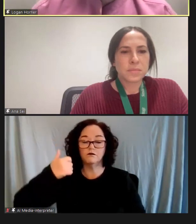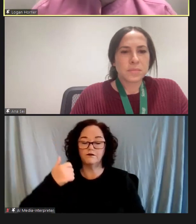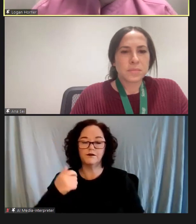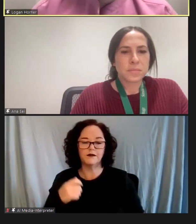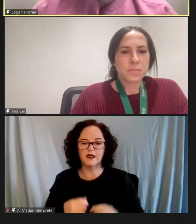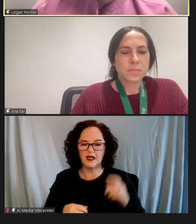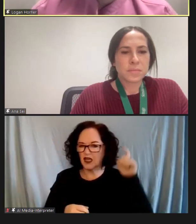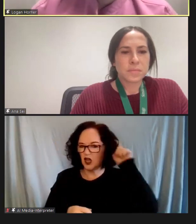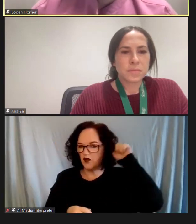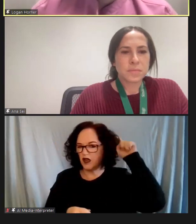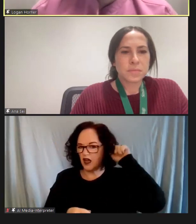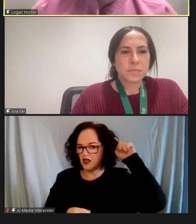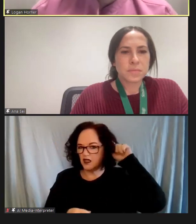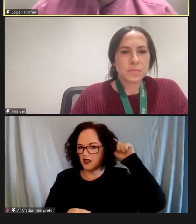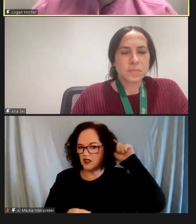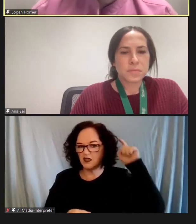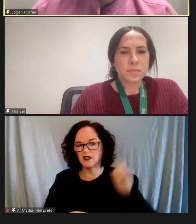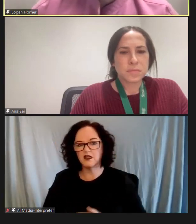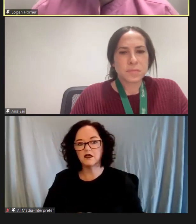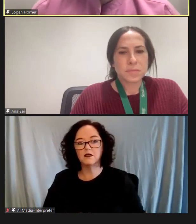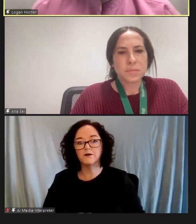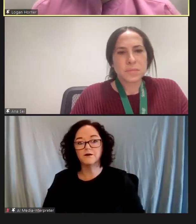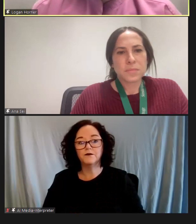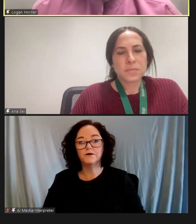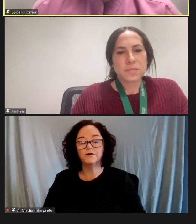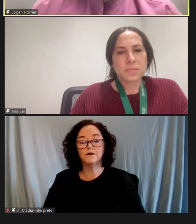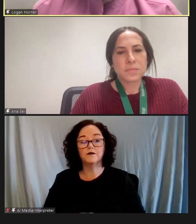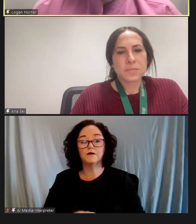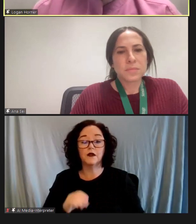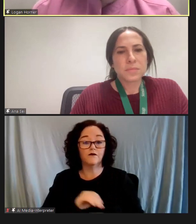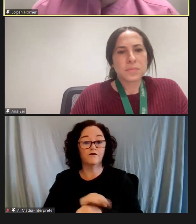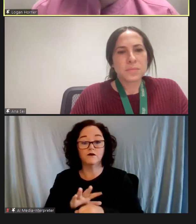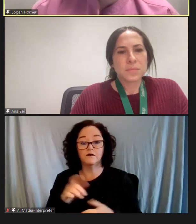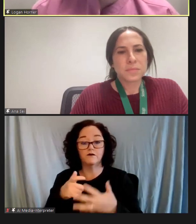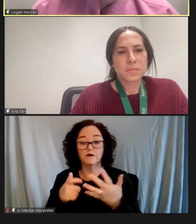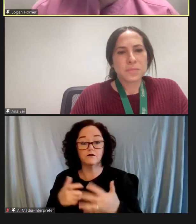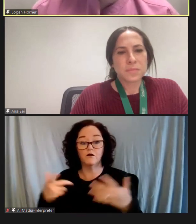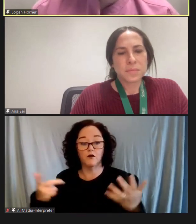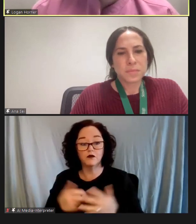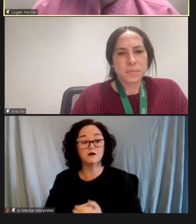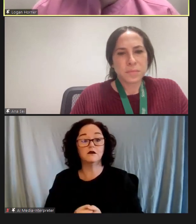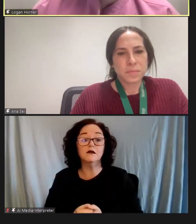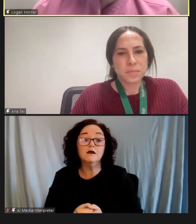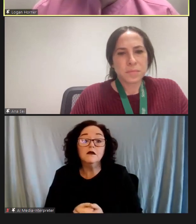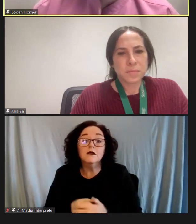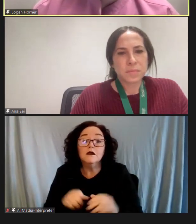factors for this are could we have